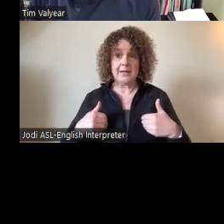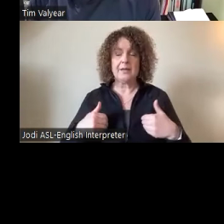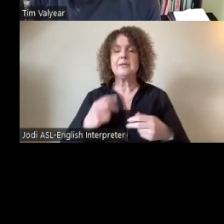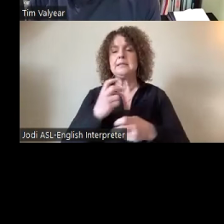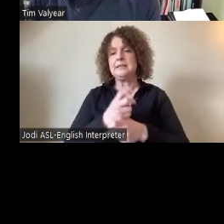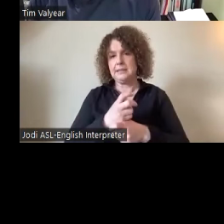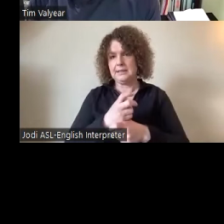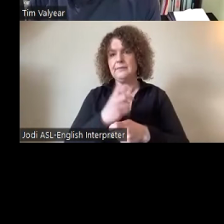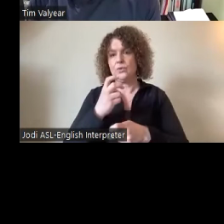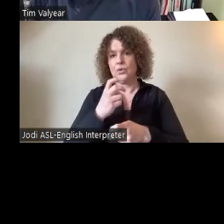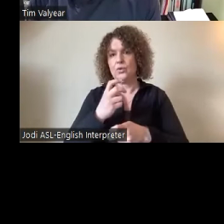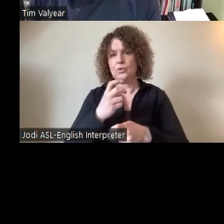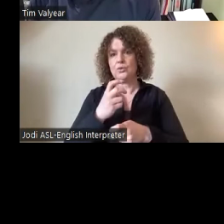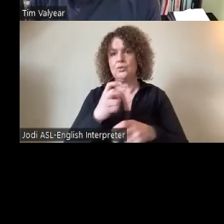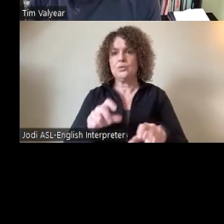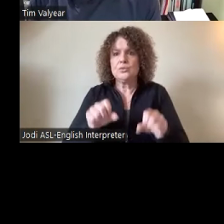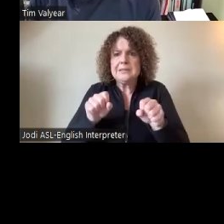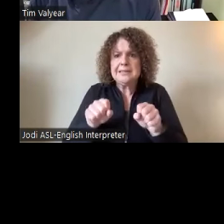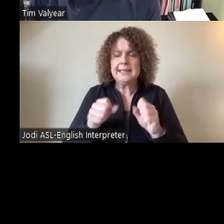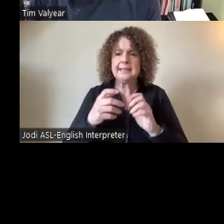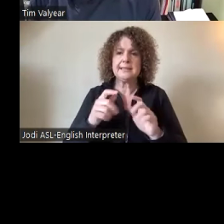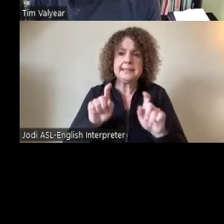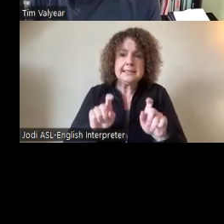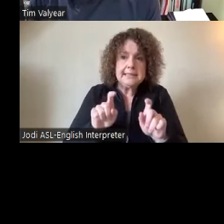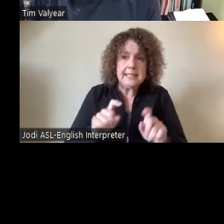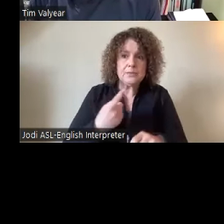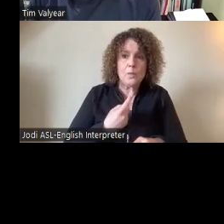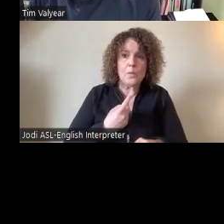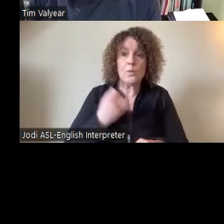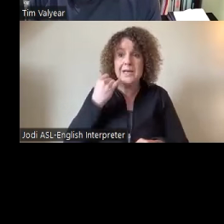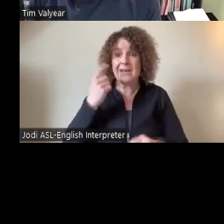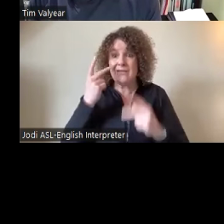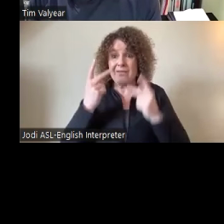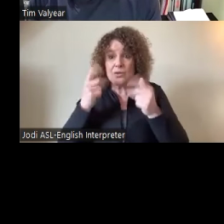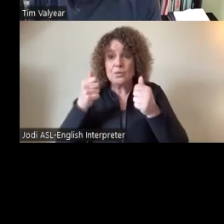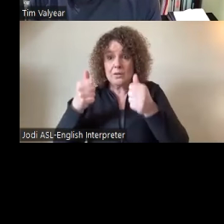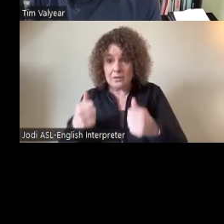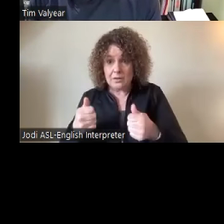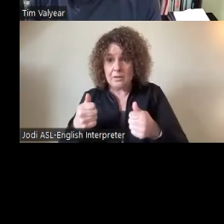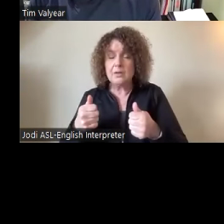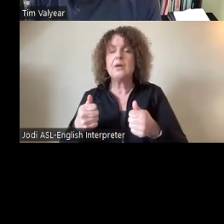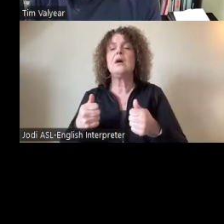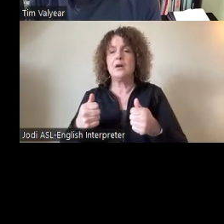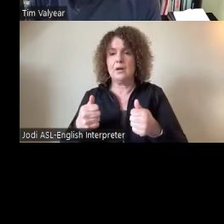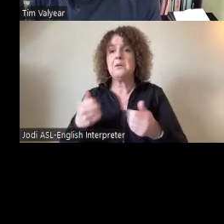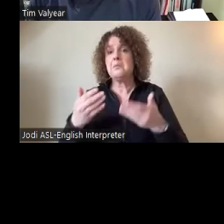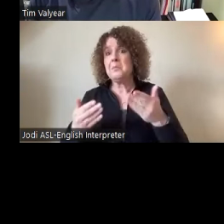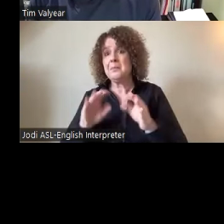step by step process. I know that for most people with